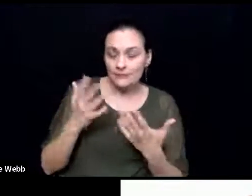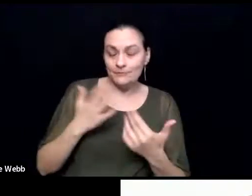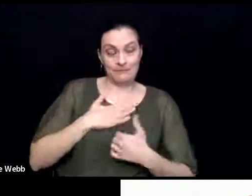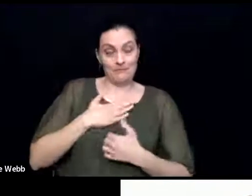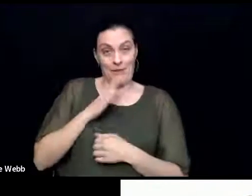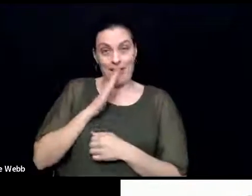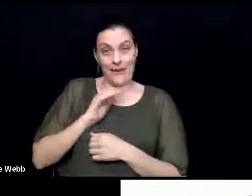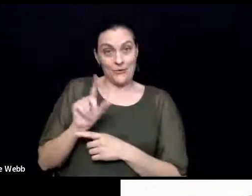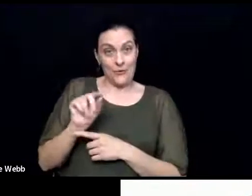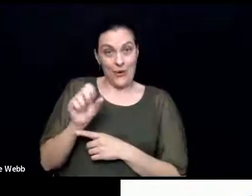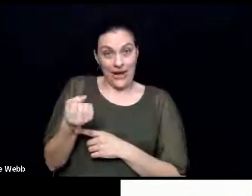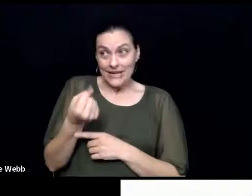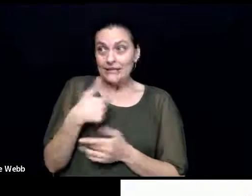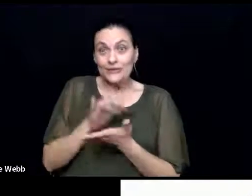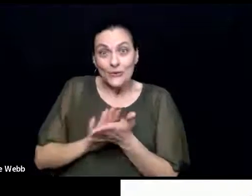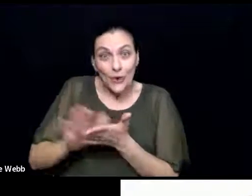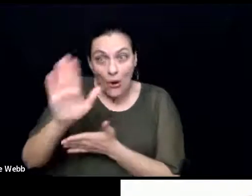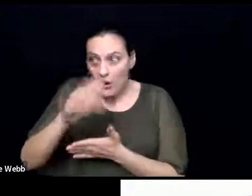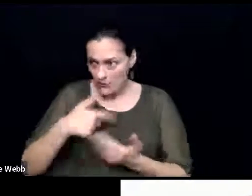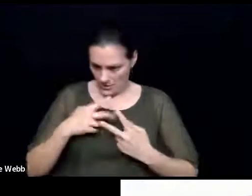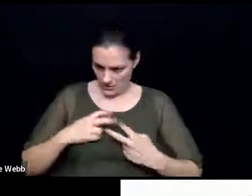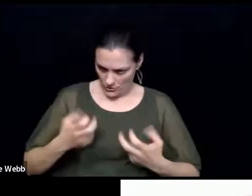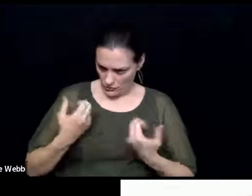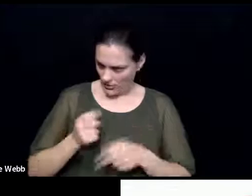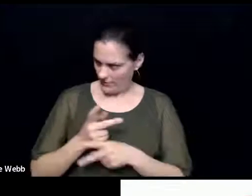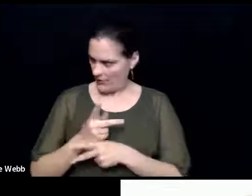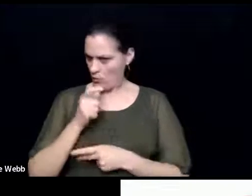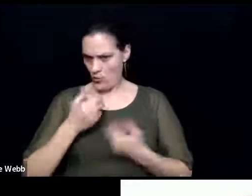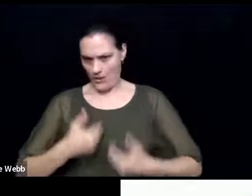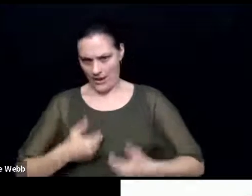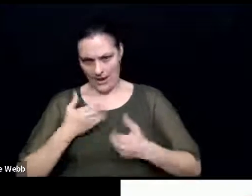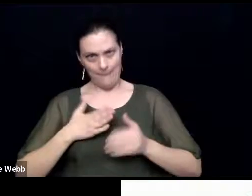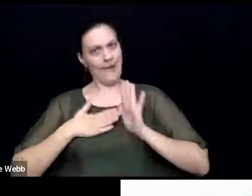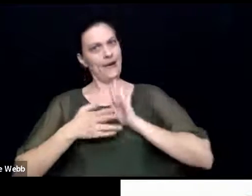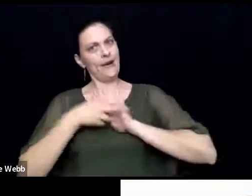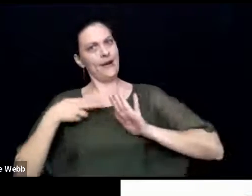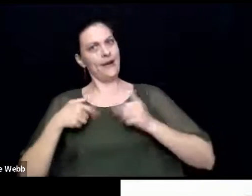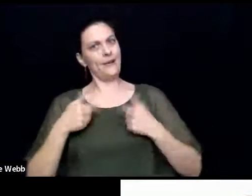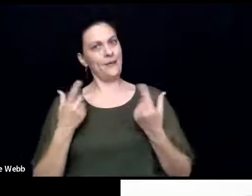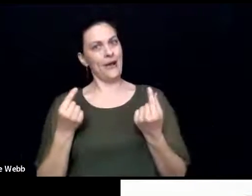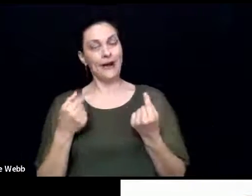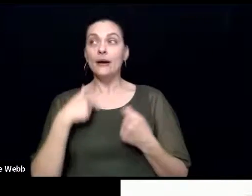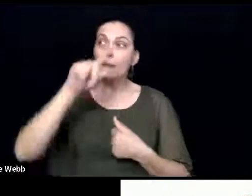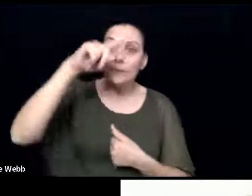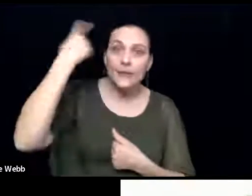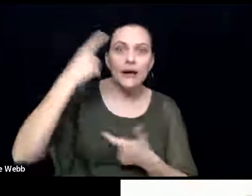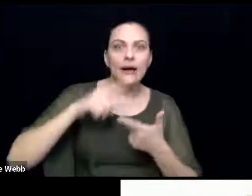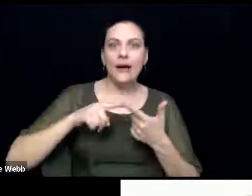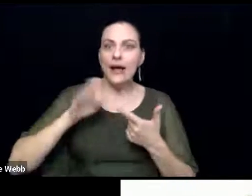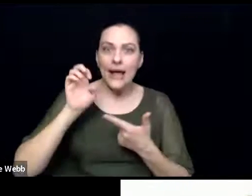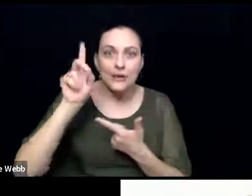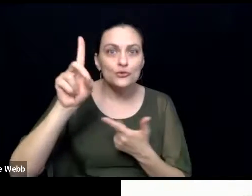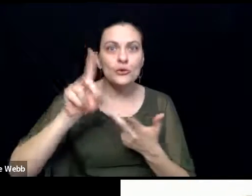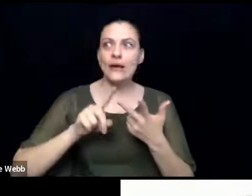to be Black, a Stanford grad, what it means to be educated. I felt like I had this tape